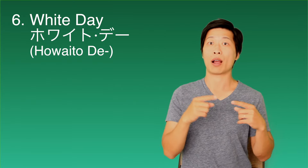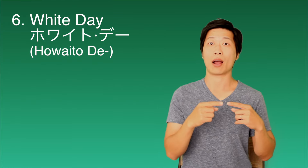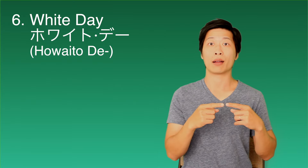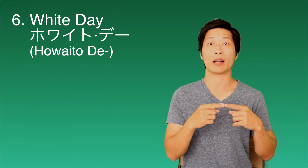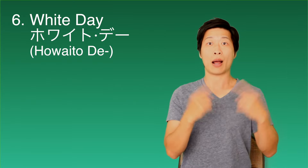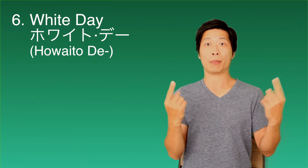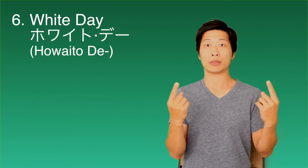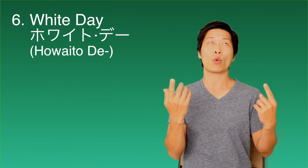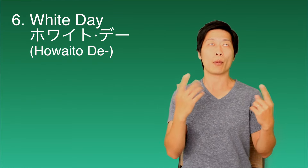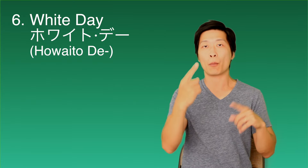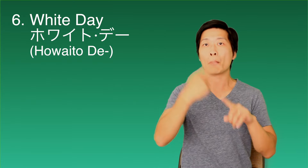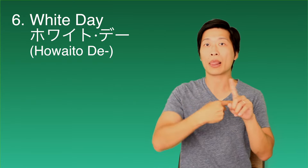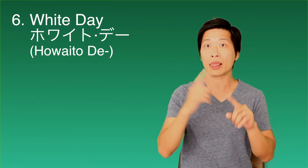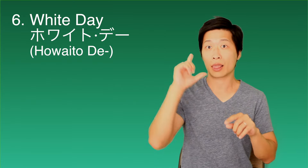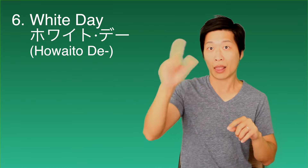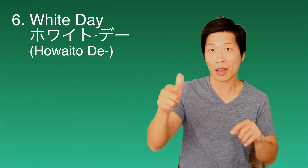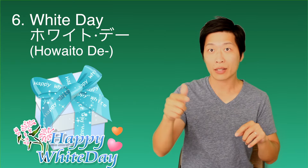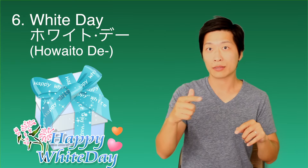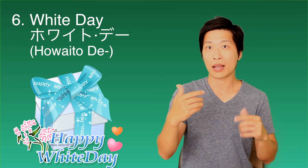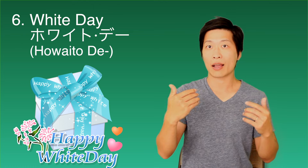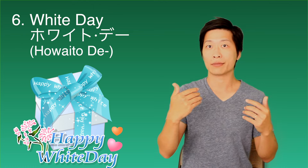well a month later they have this thing